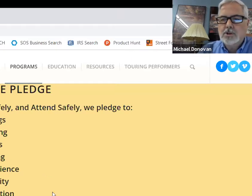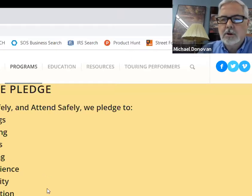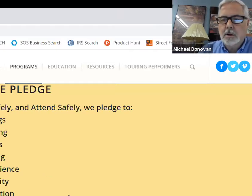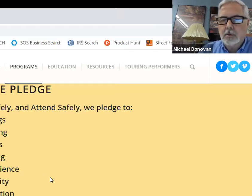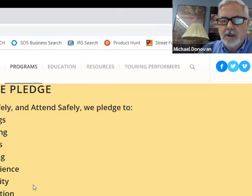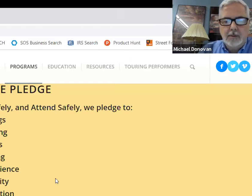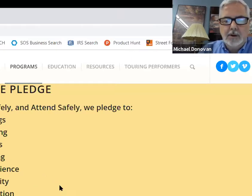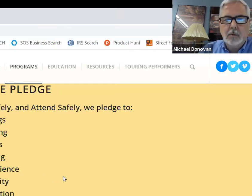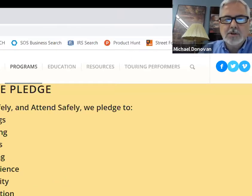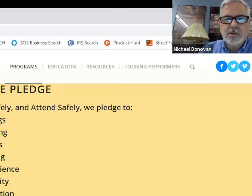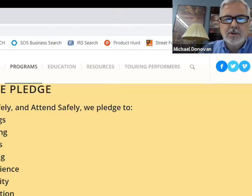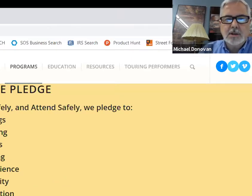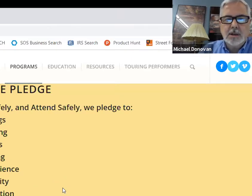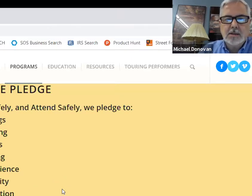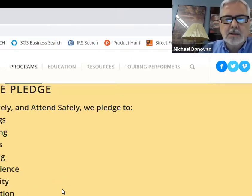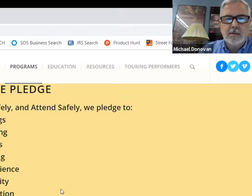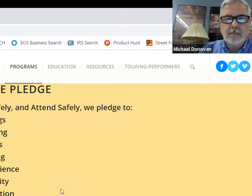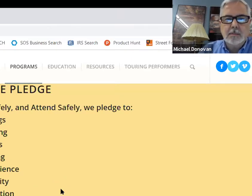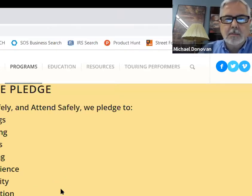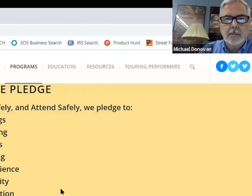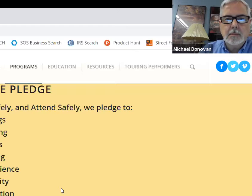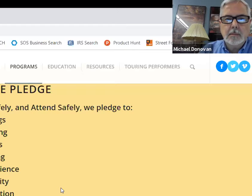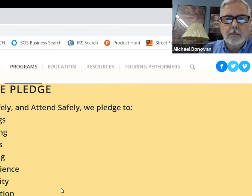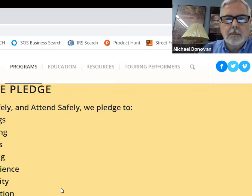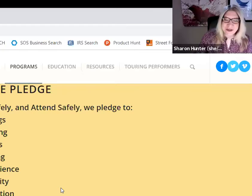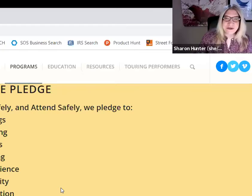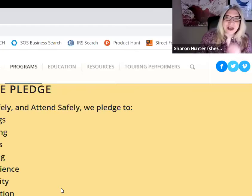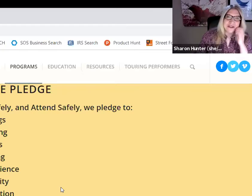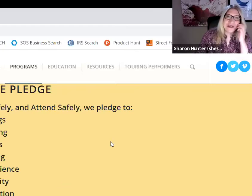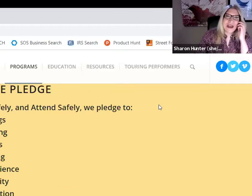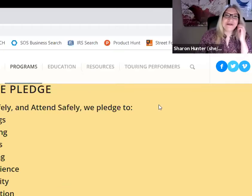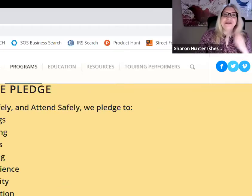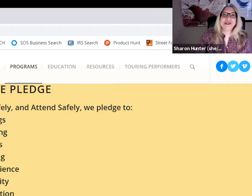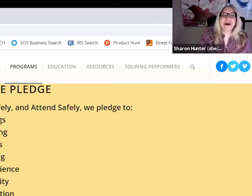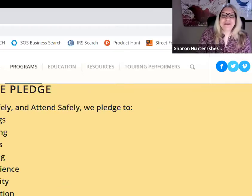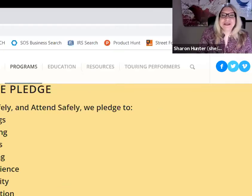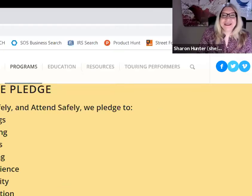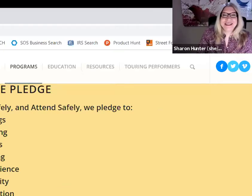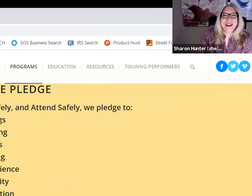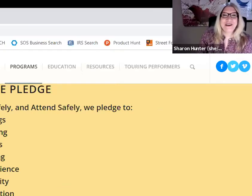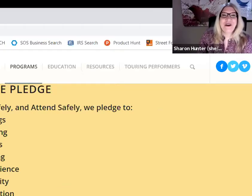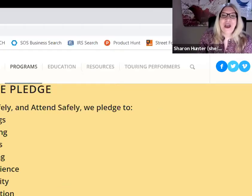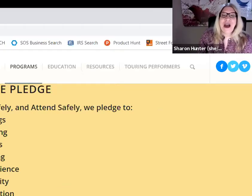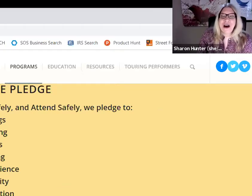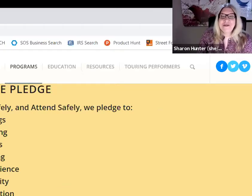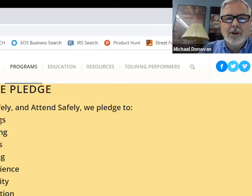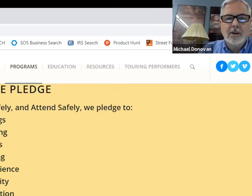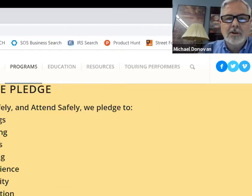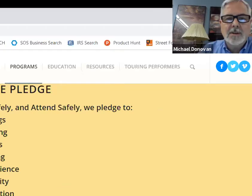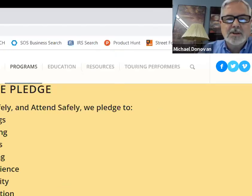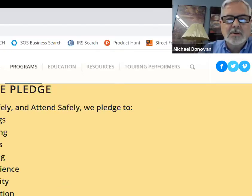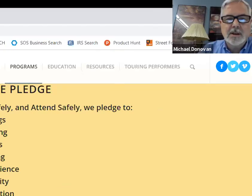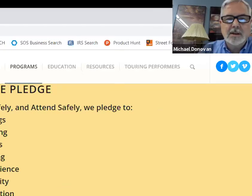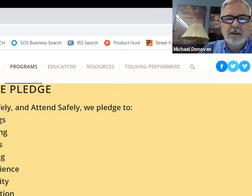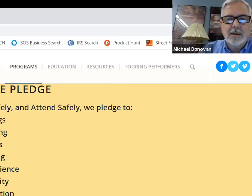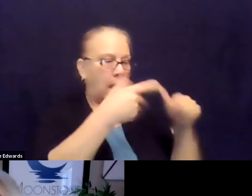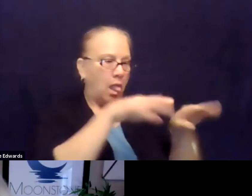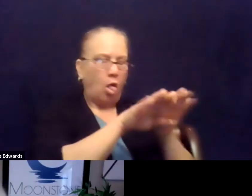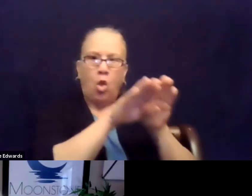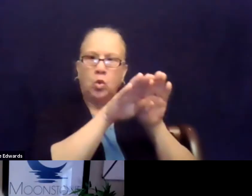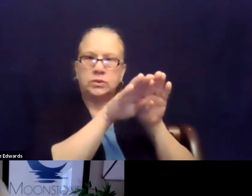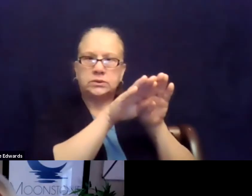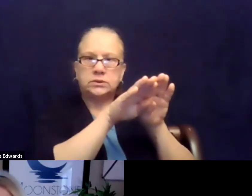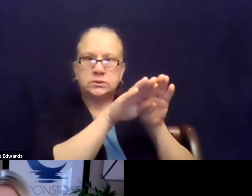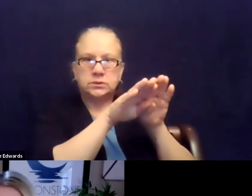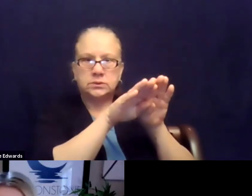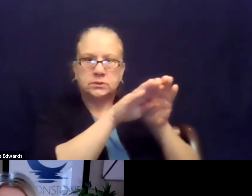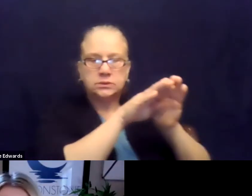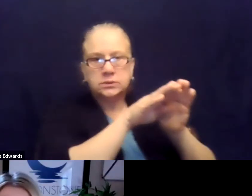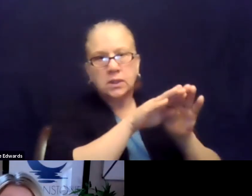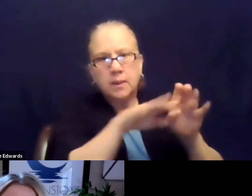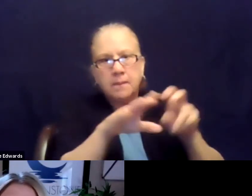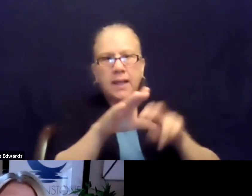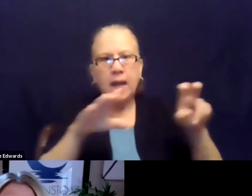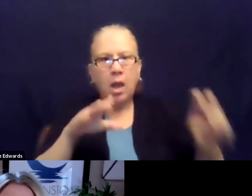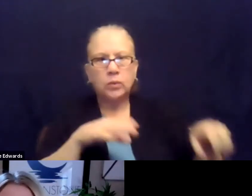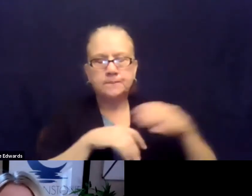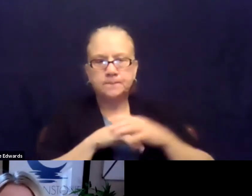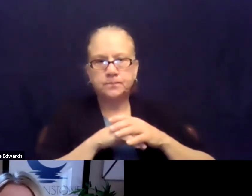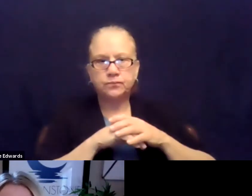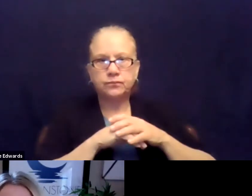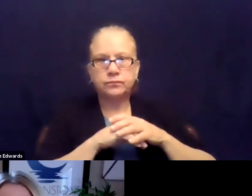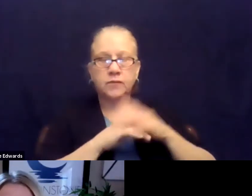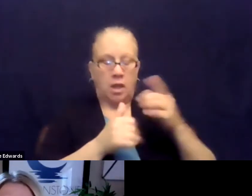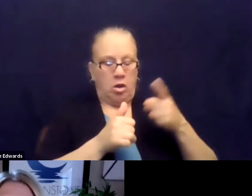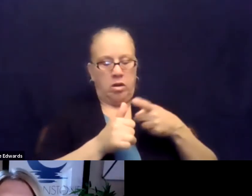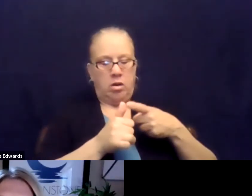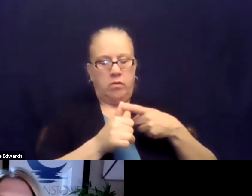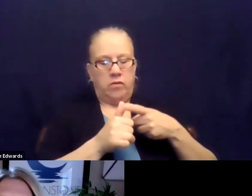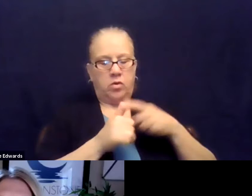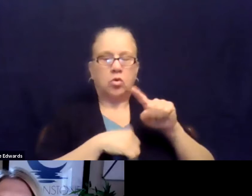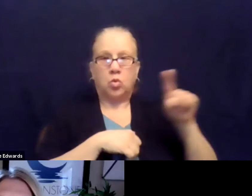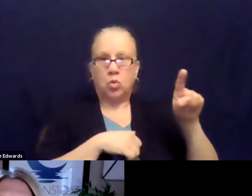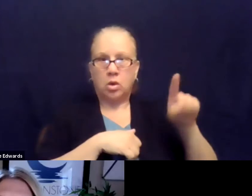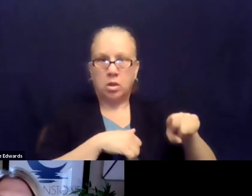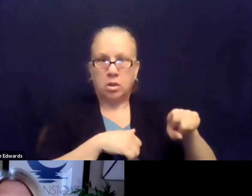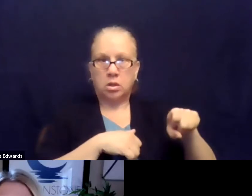Sharon, are there questions? -- Yes. First question, are the Missouri